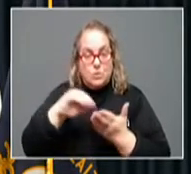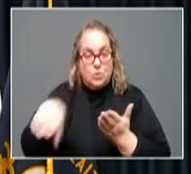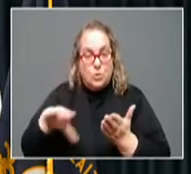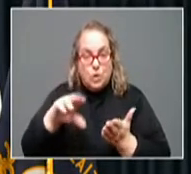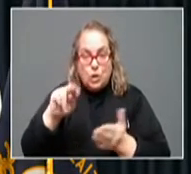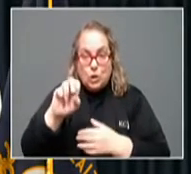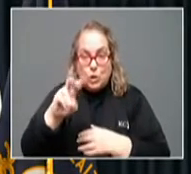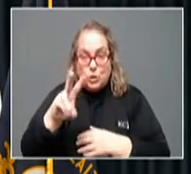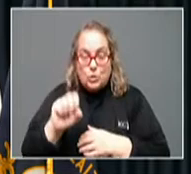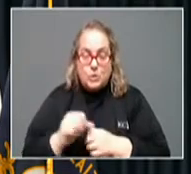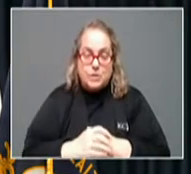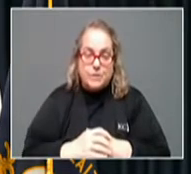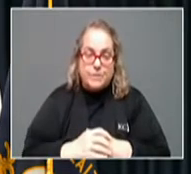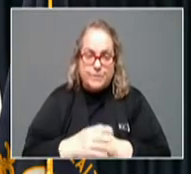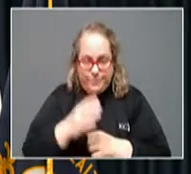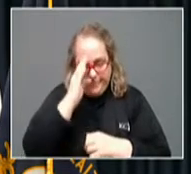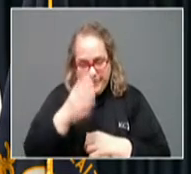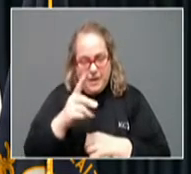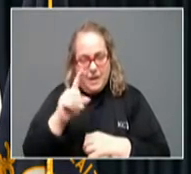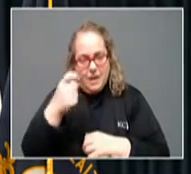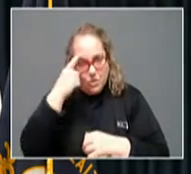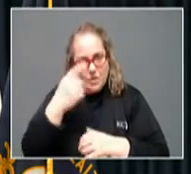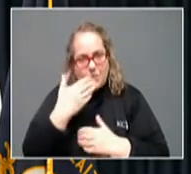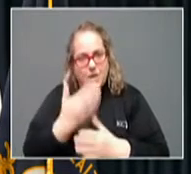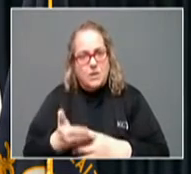Yeah. Governor. Thank you. Have a few questions. My first one being you